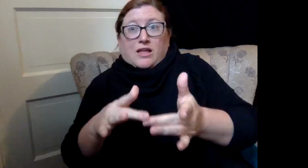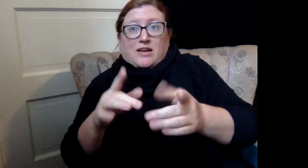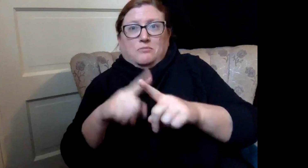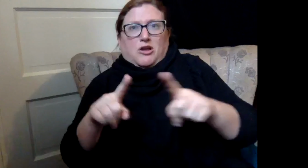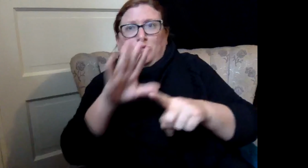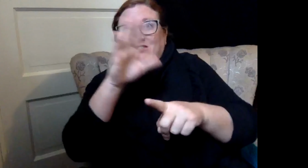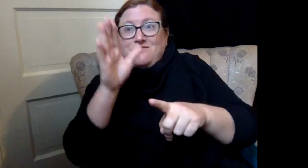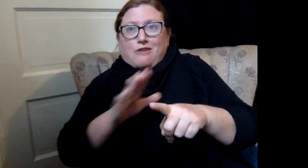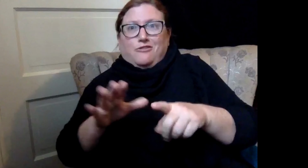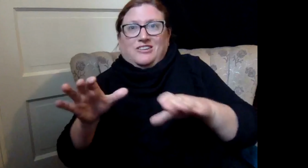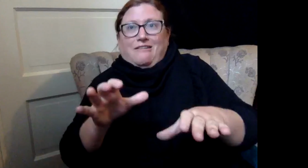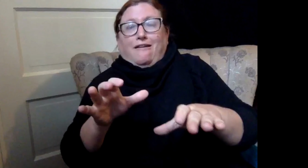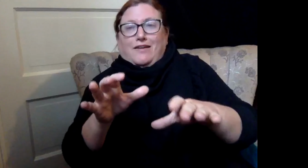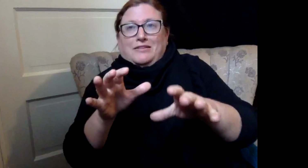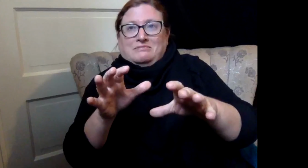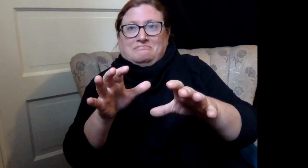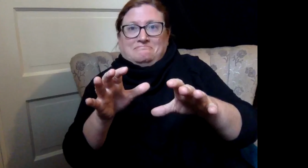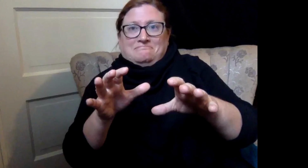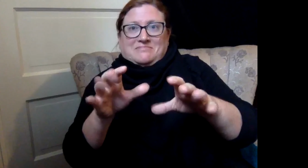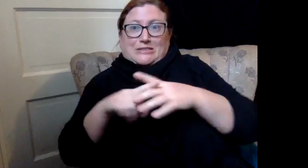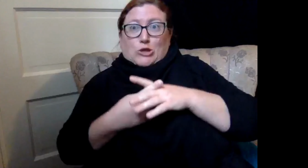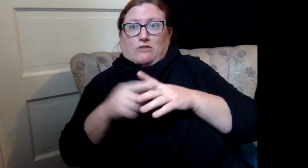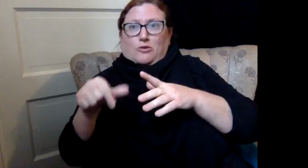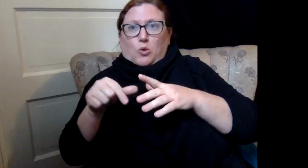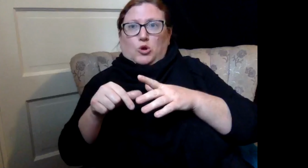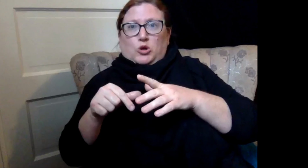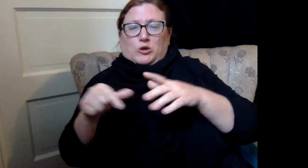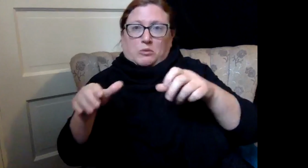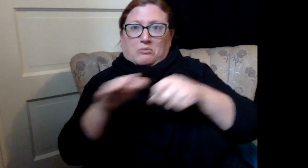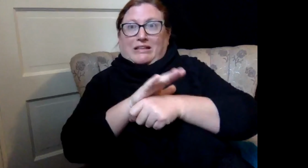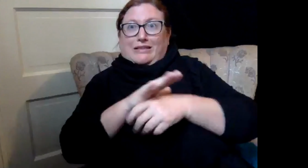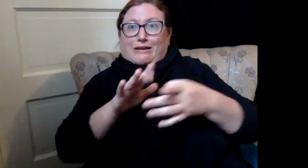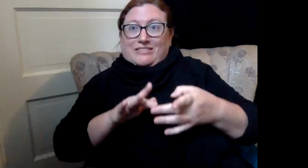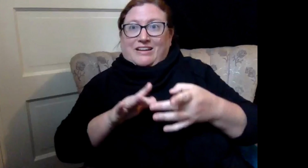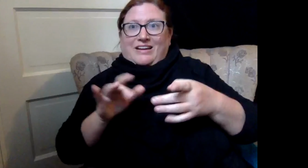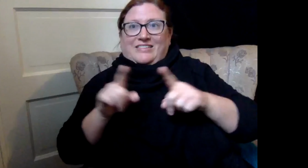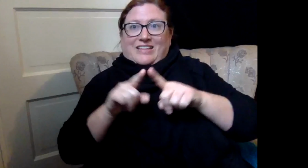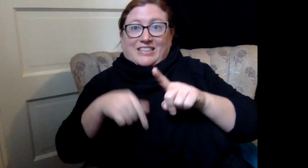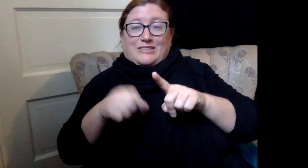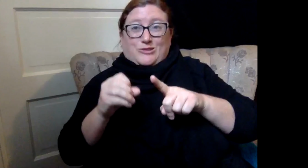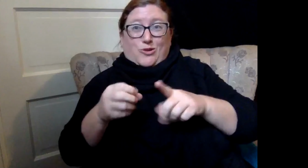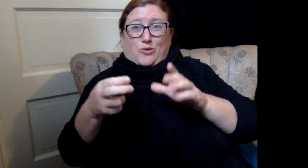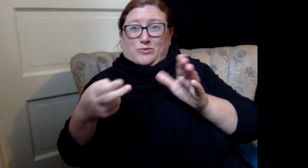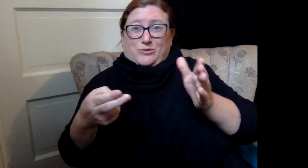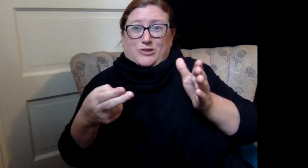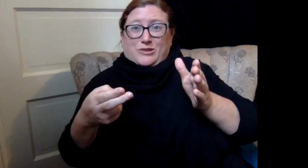on-line. predominantly We have never raily done the start after quarter